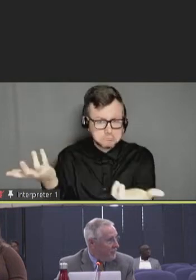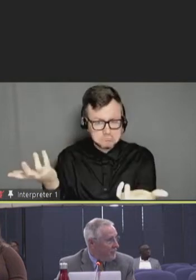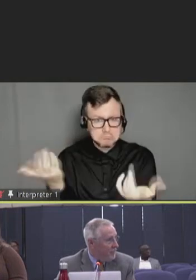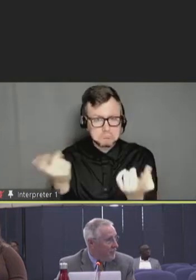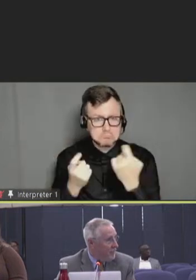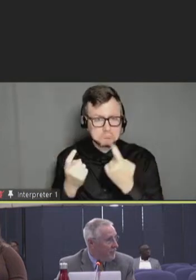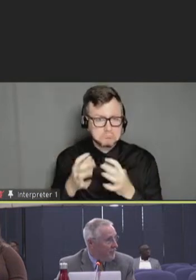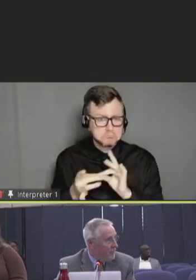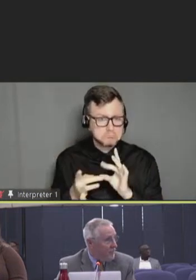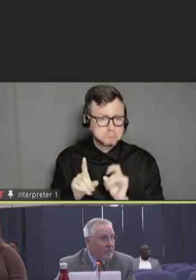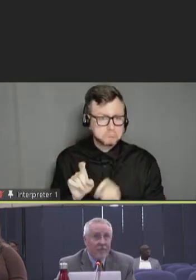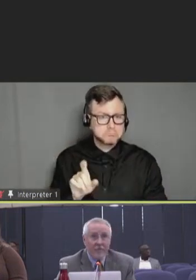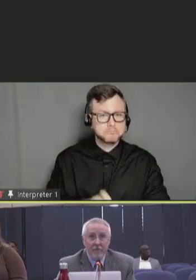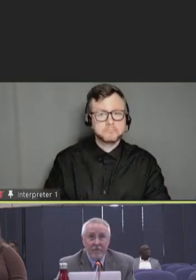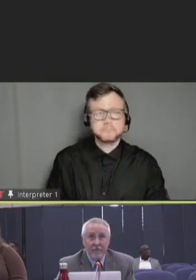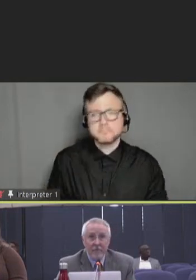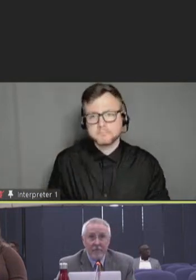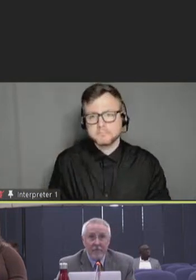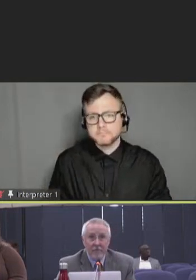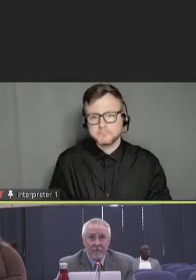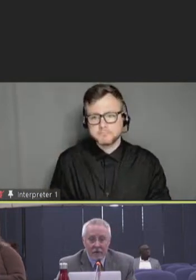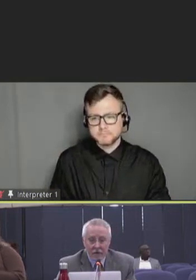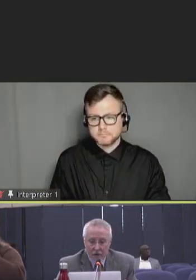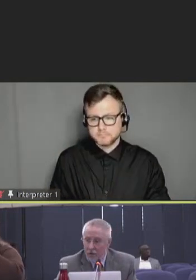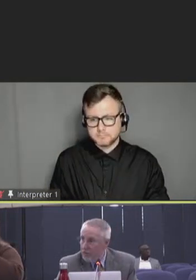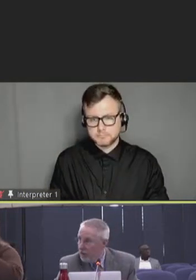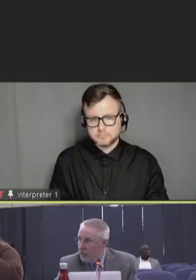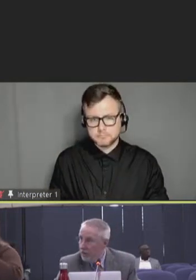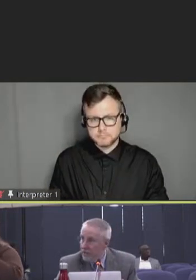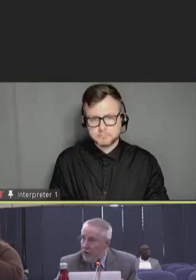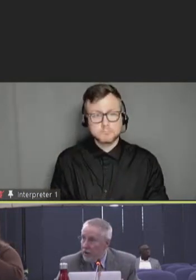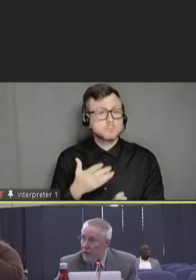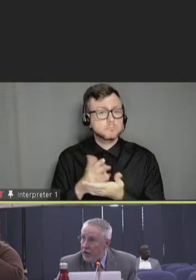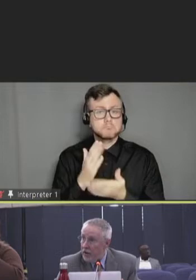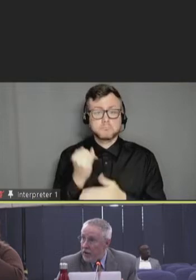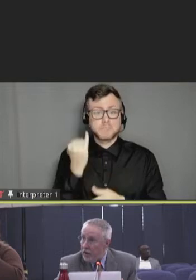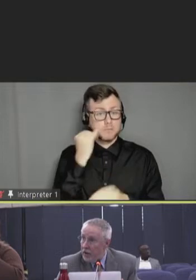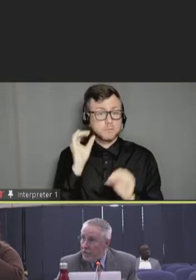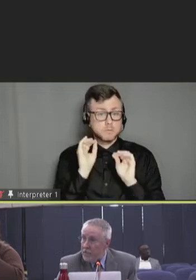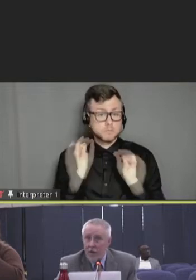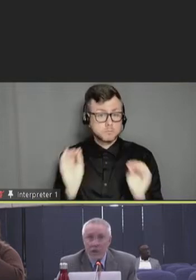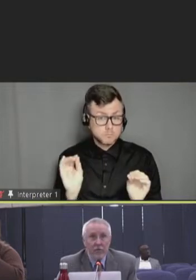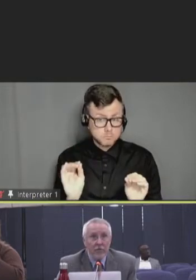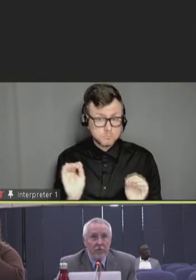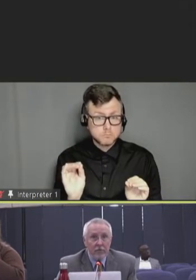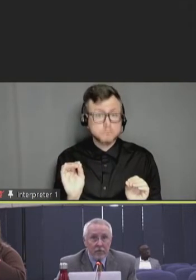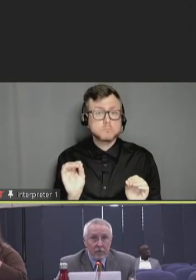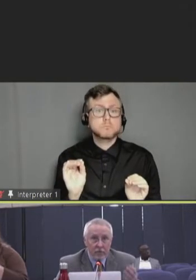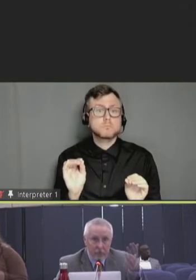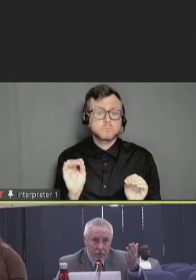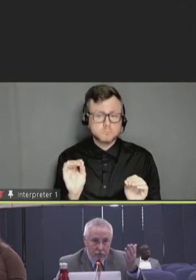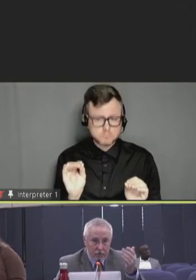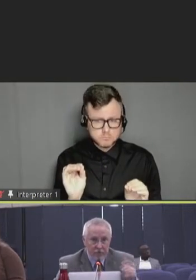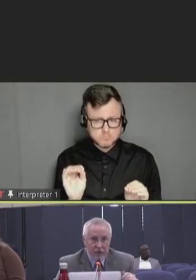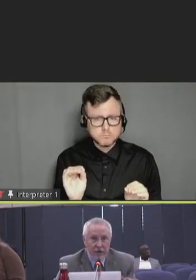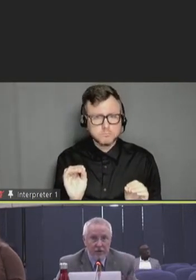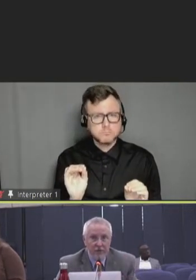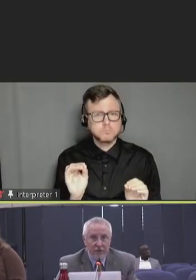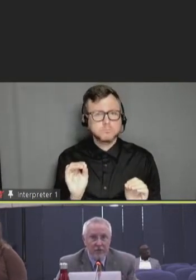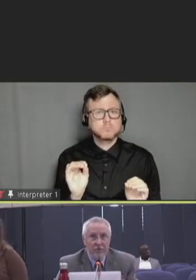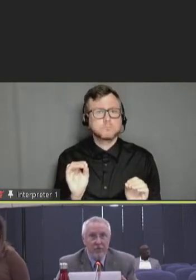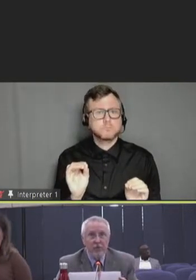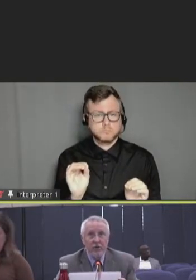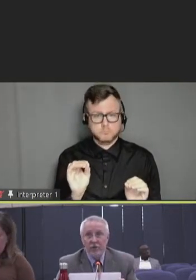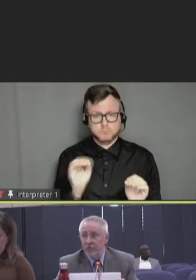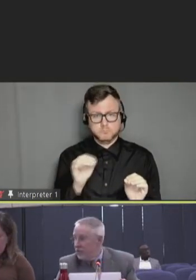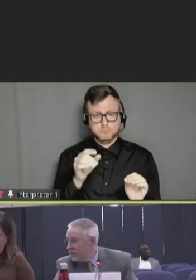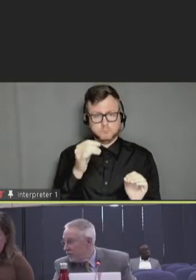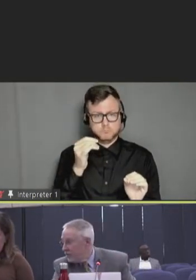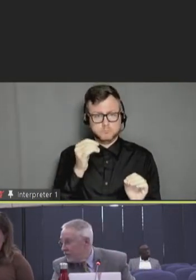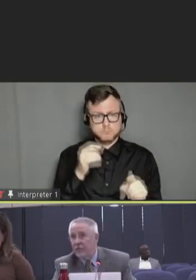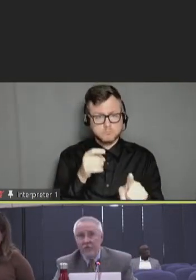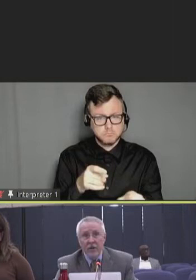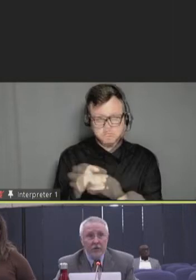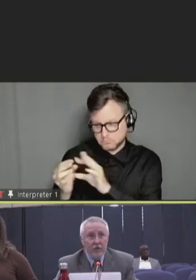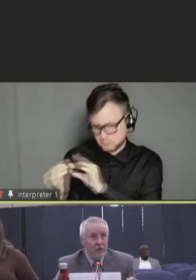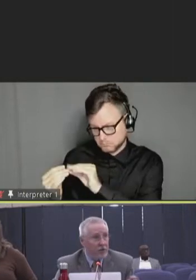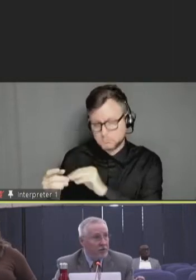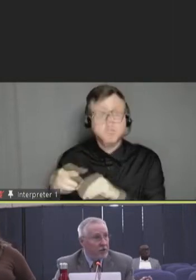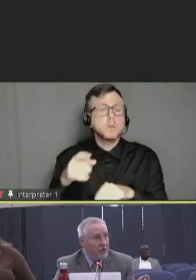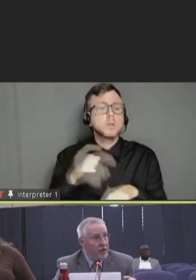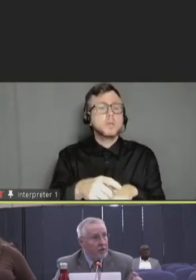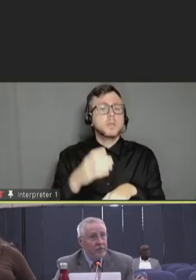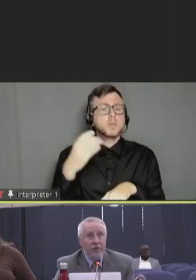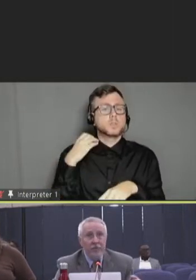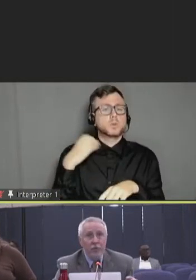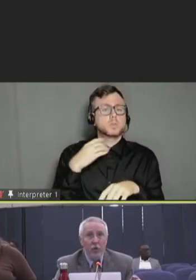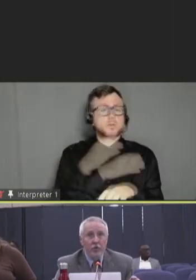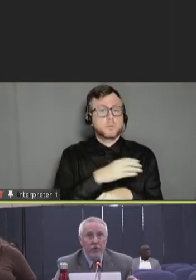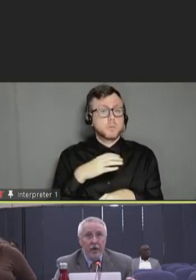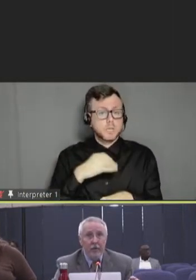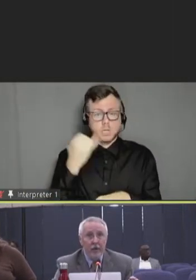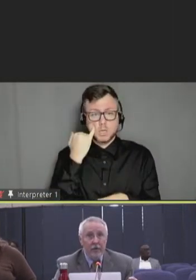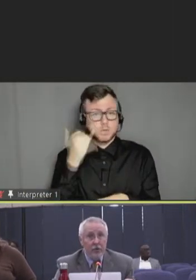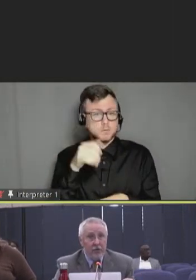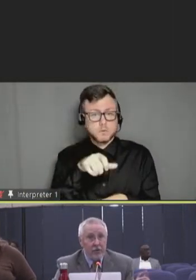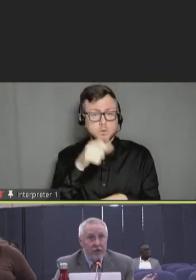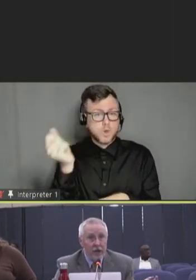If none, you know, seating to the chairs of the committee if you all do not have any objection,